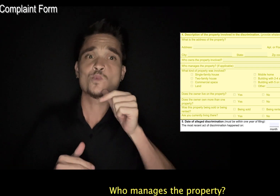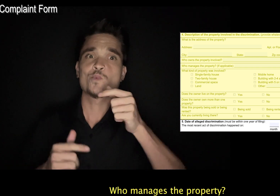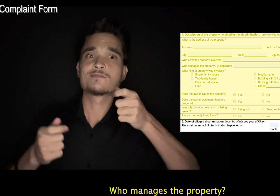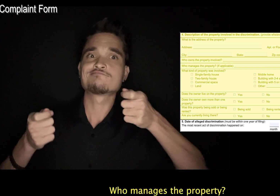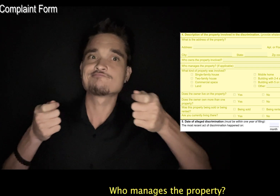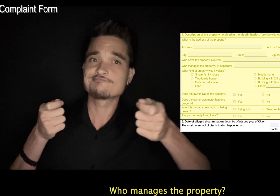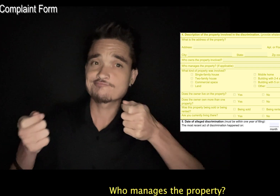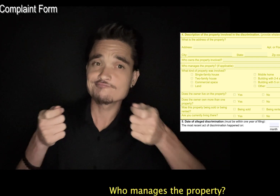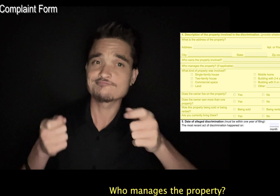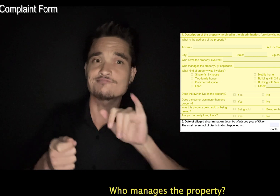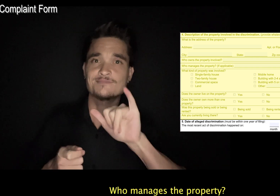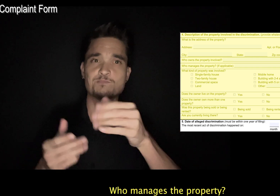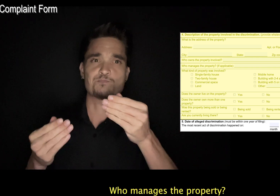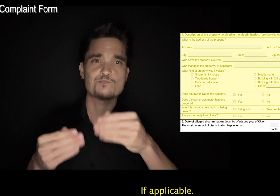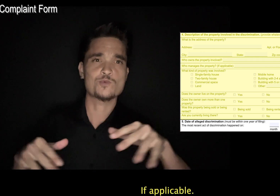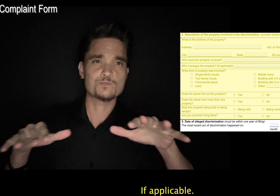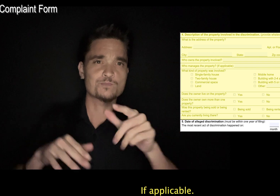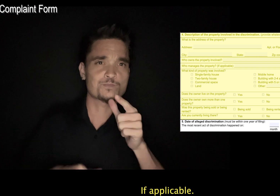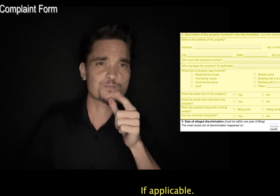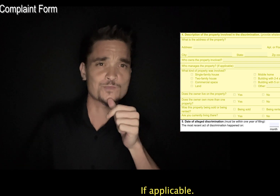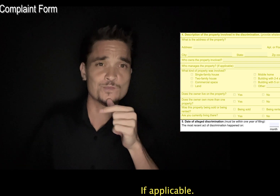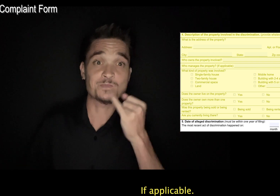Who manages the property? If applicable.